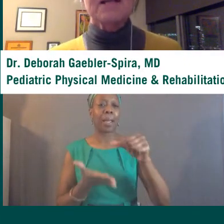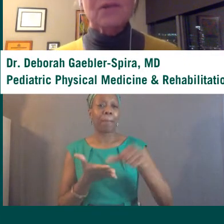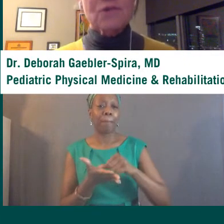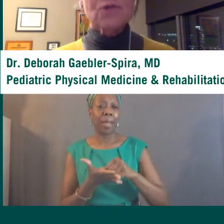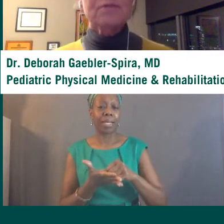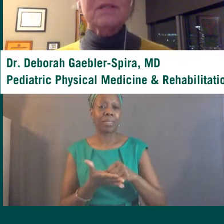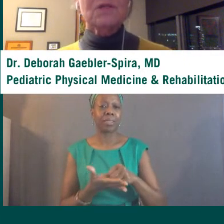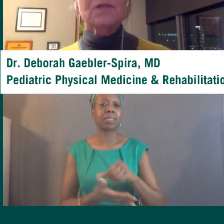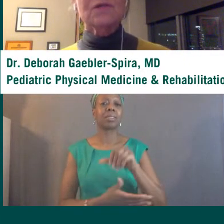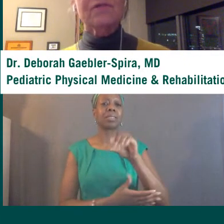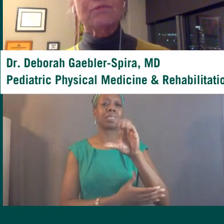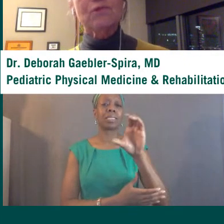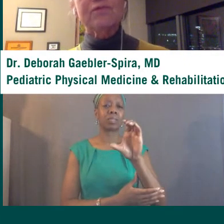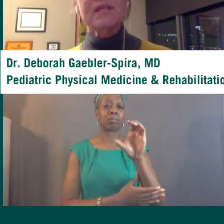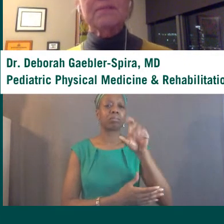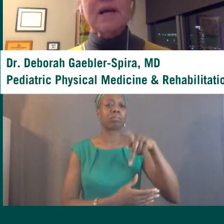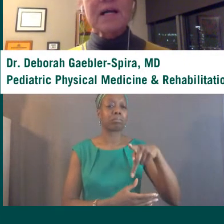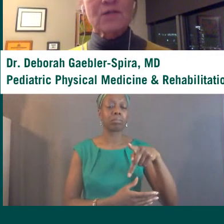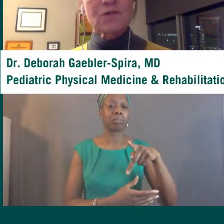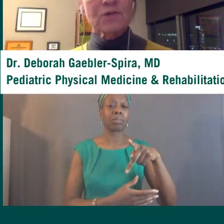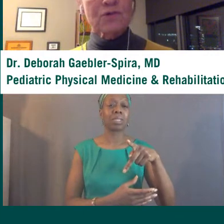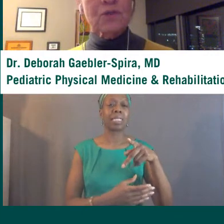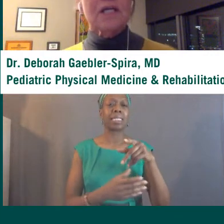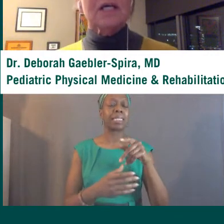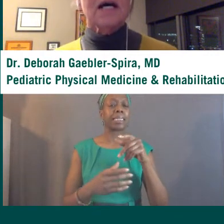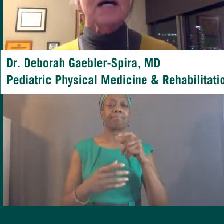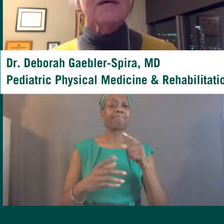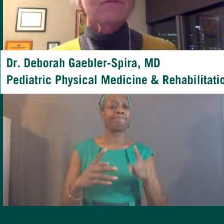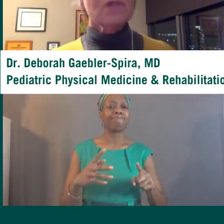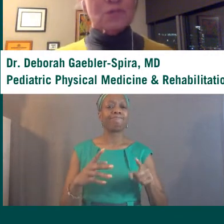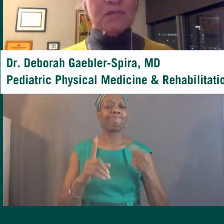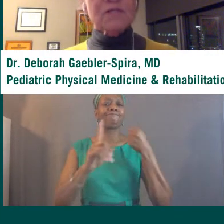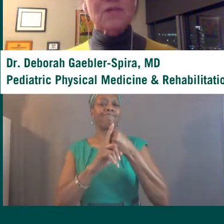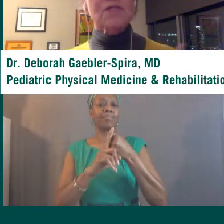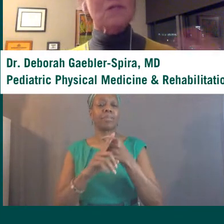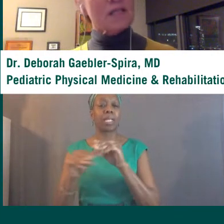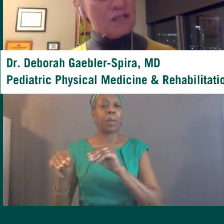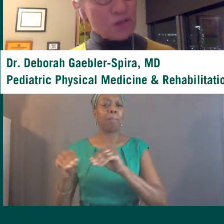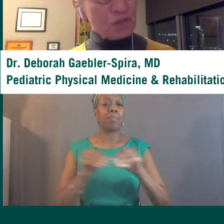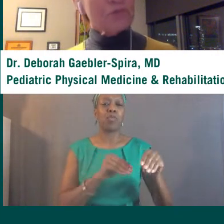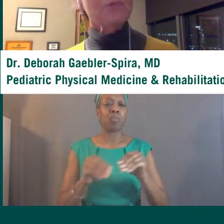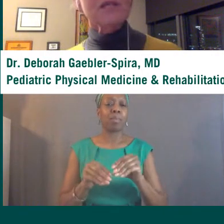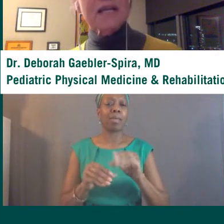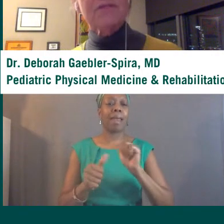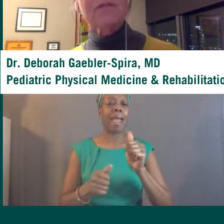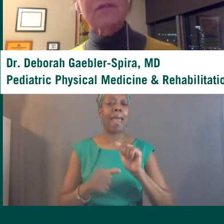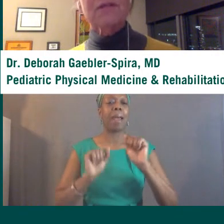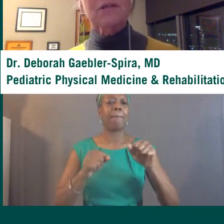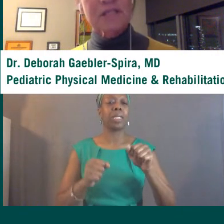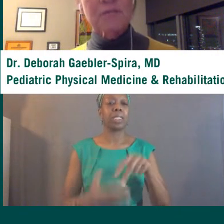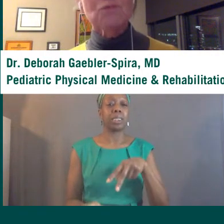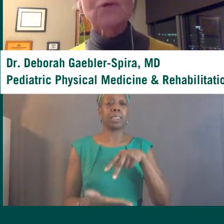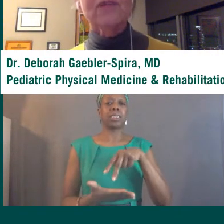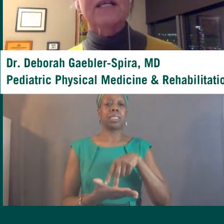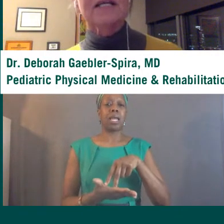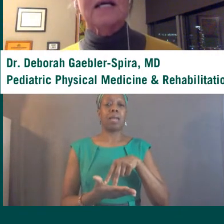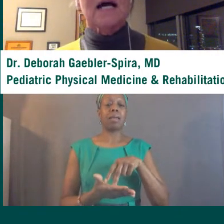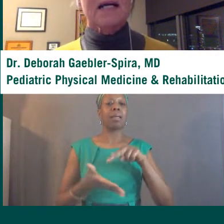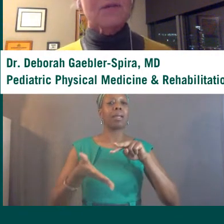and disturbances of movement and postures. Which means that the children will have difficulty moving.